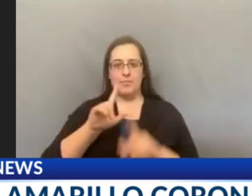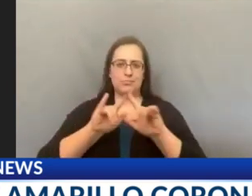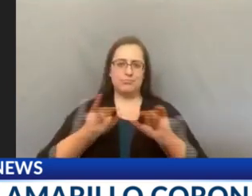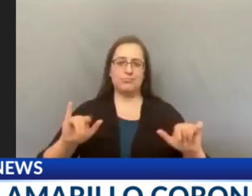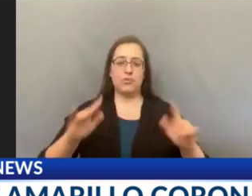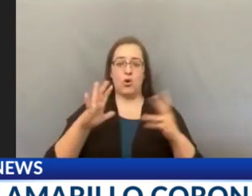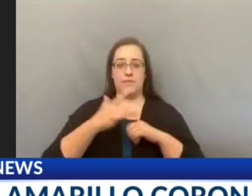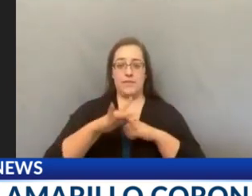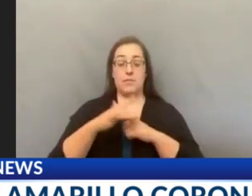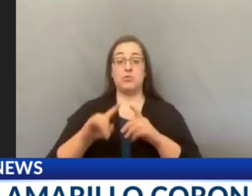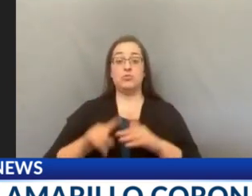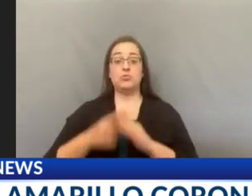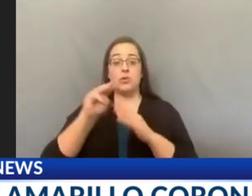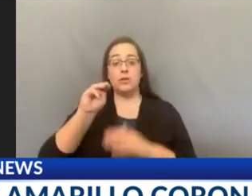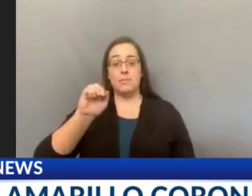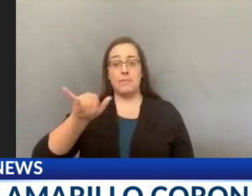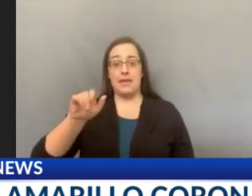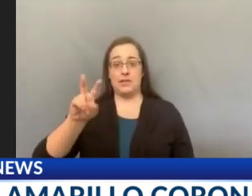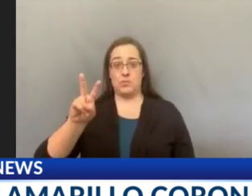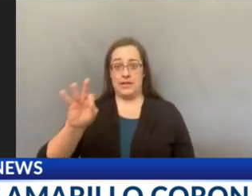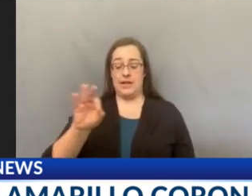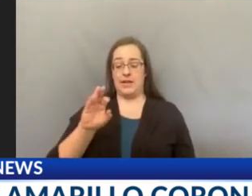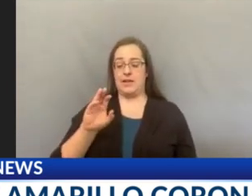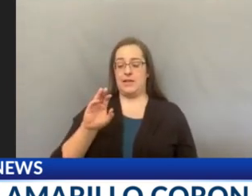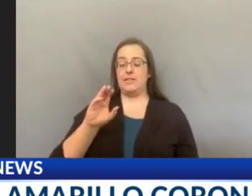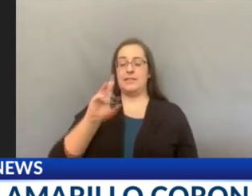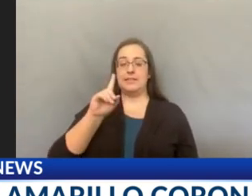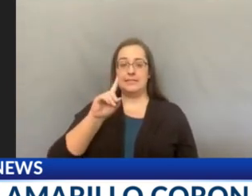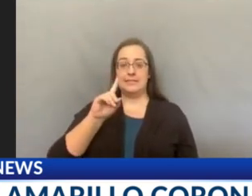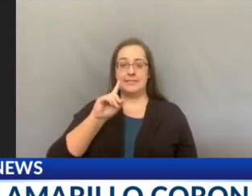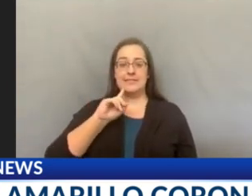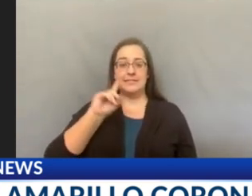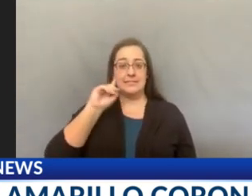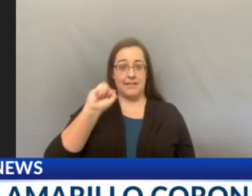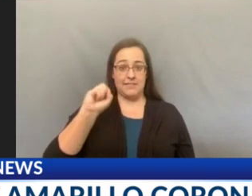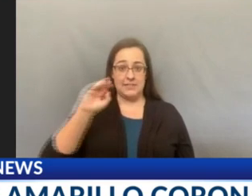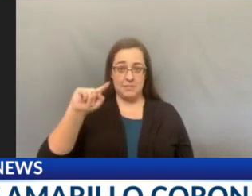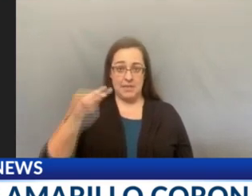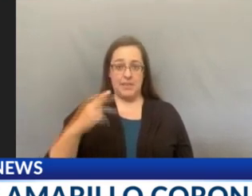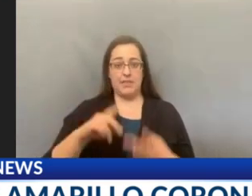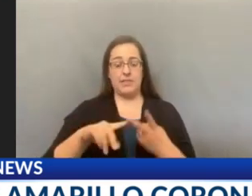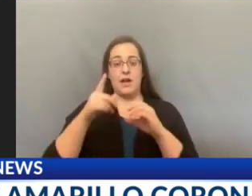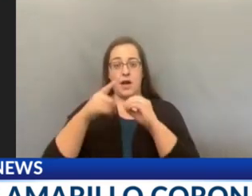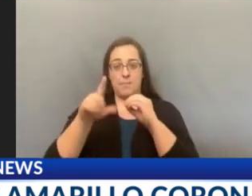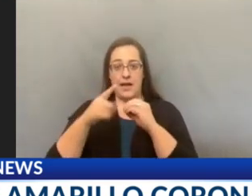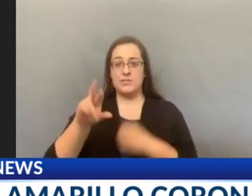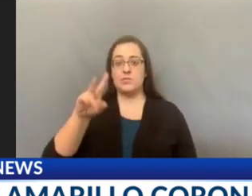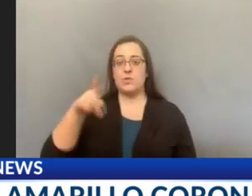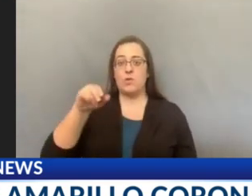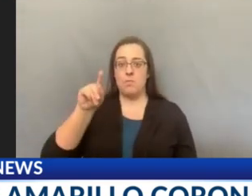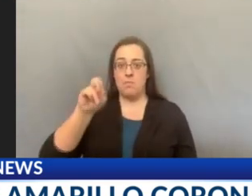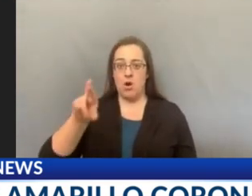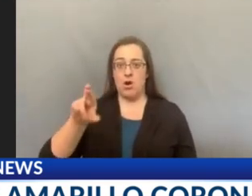THE RETAIL SERVICES, IN-STORE NONCRITICAL SERVICES, DINING RESTAURANT SERVICES MOVIE THEATER SHOPPING MALLS LIBRARIES